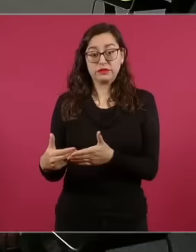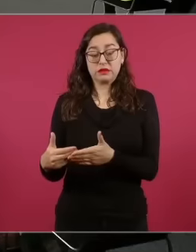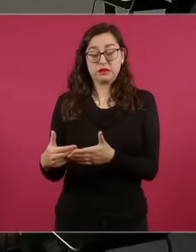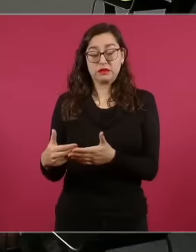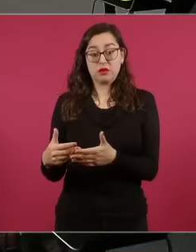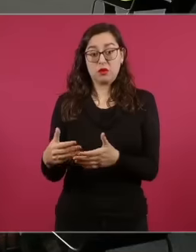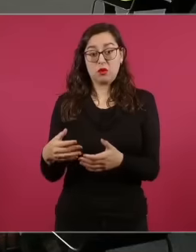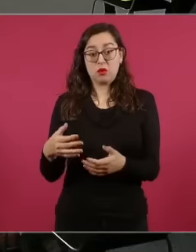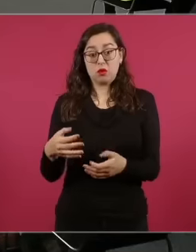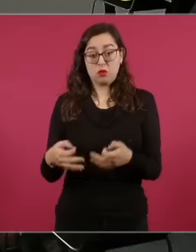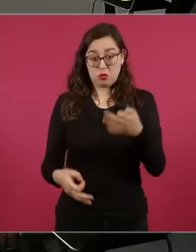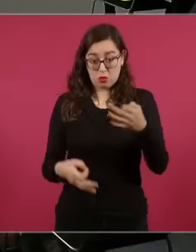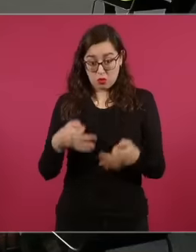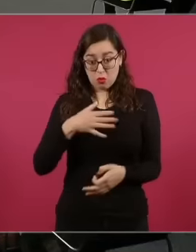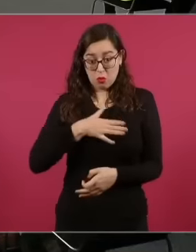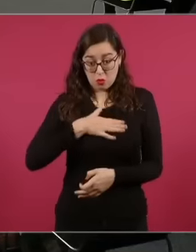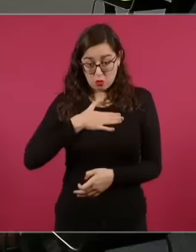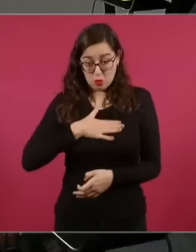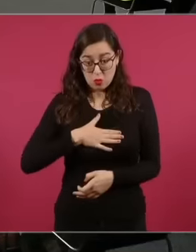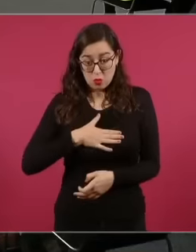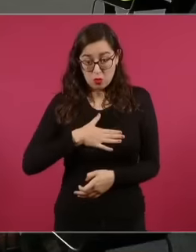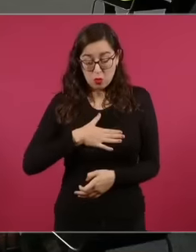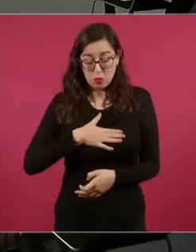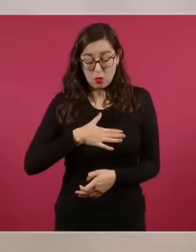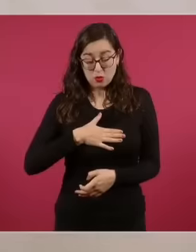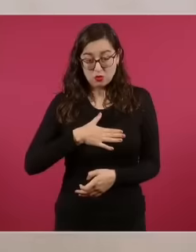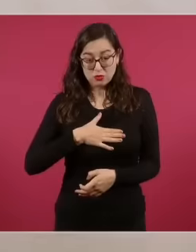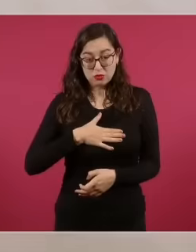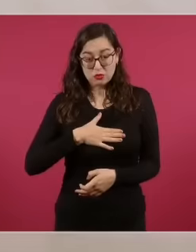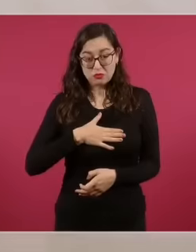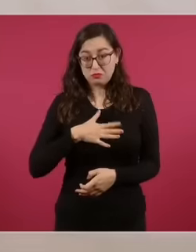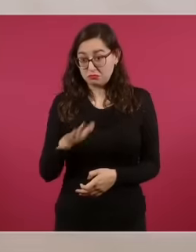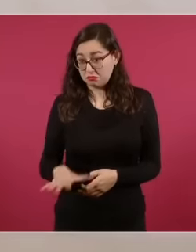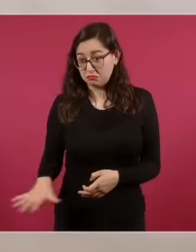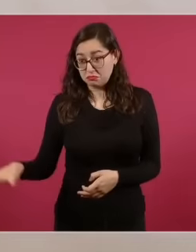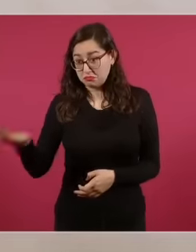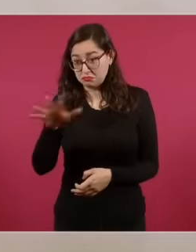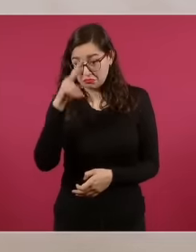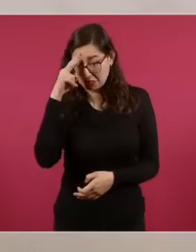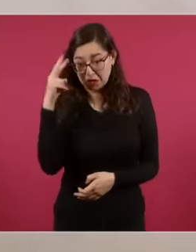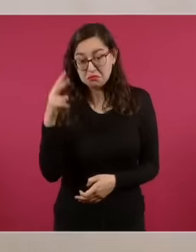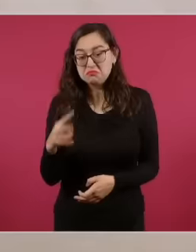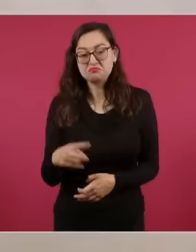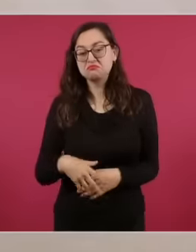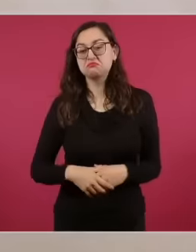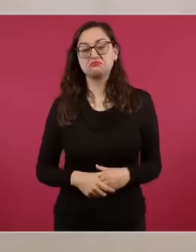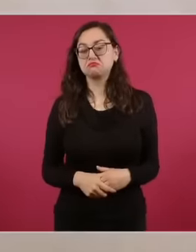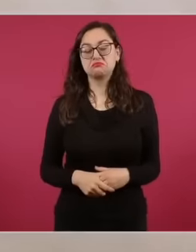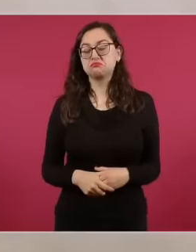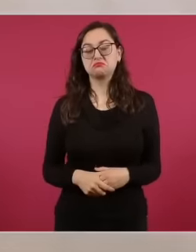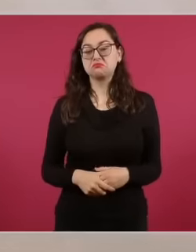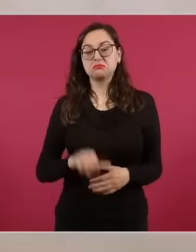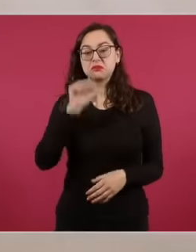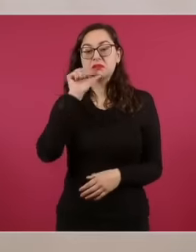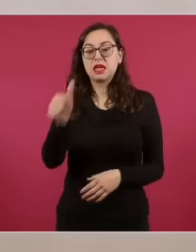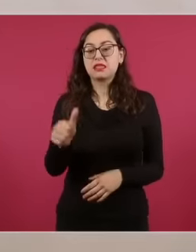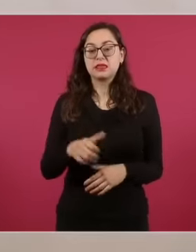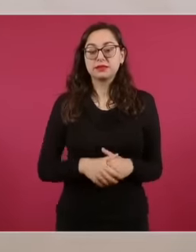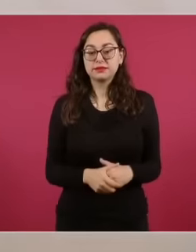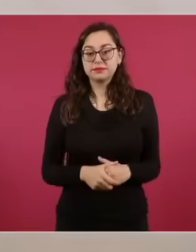justice for Mexicans if it has not been converted